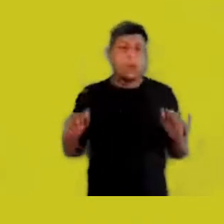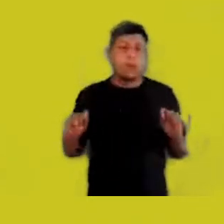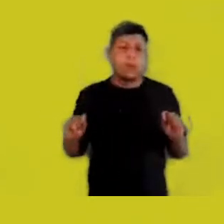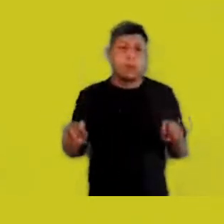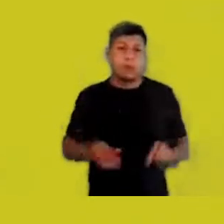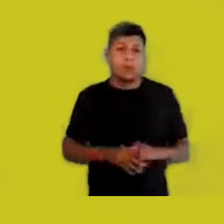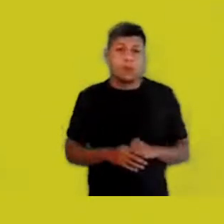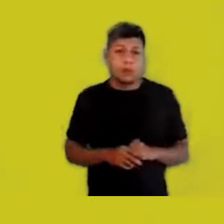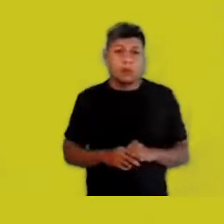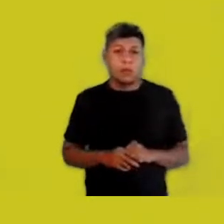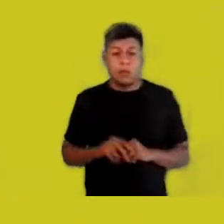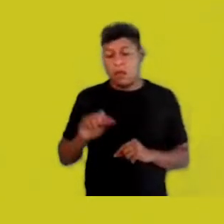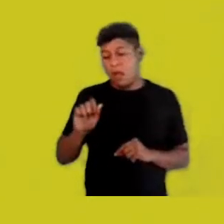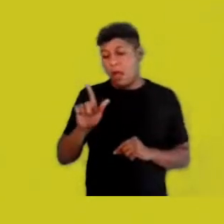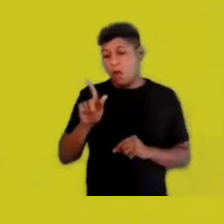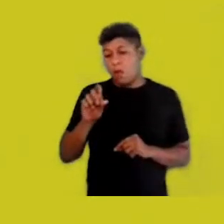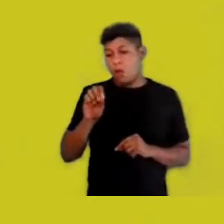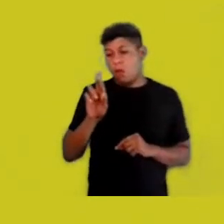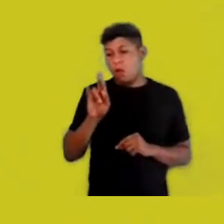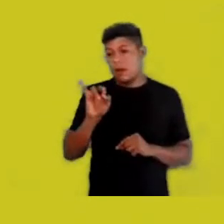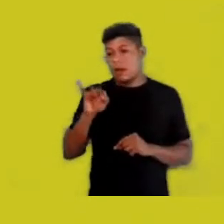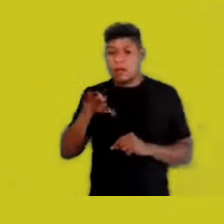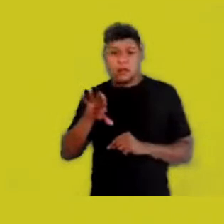algorithmical shackles that bind us.